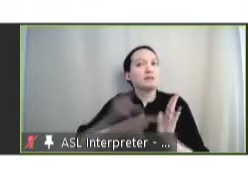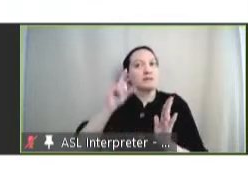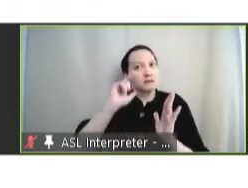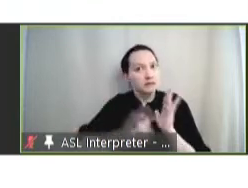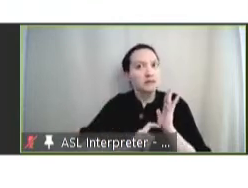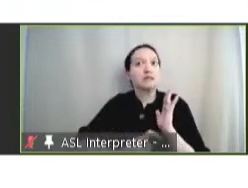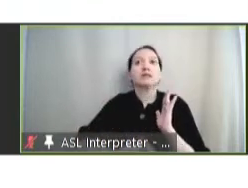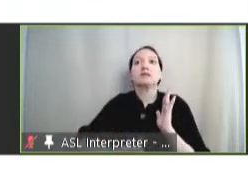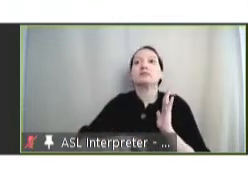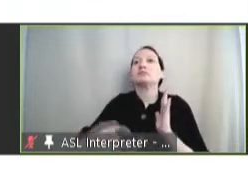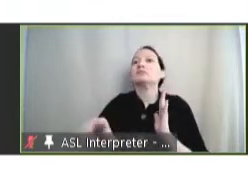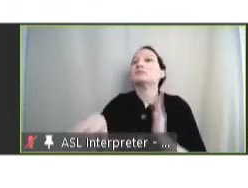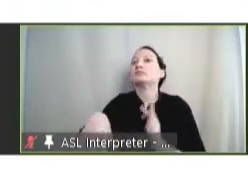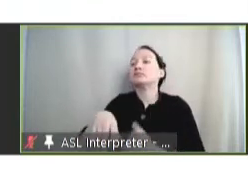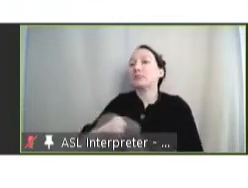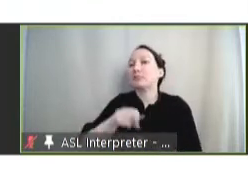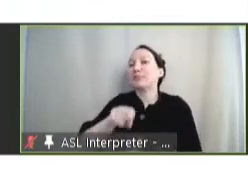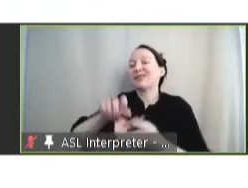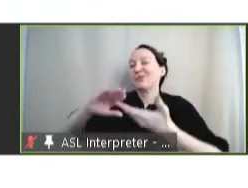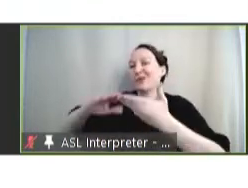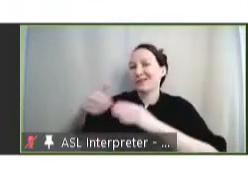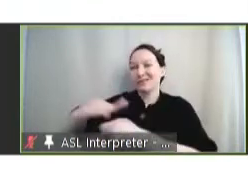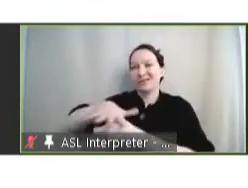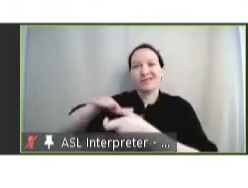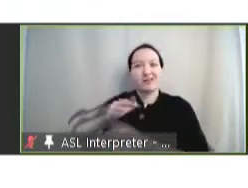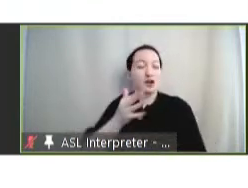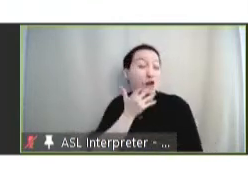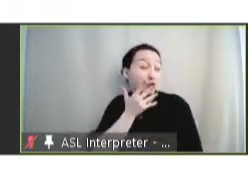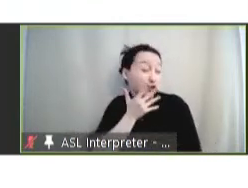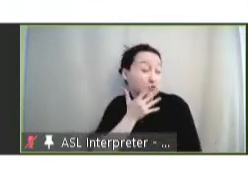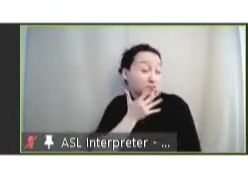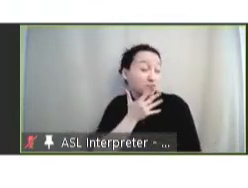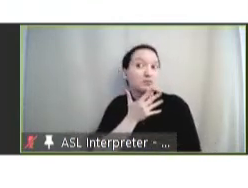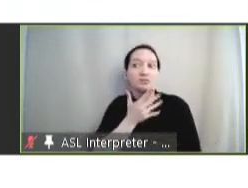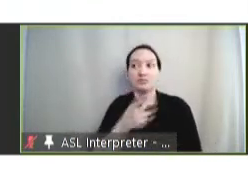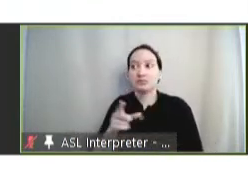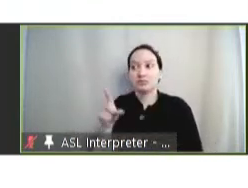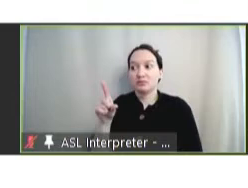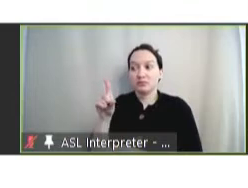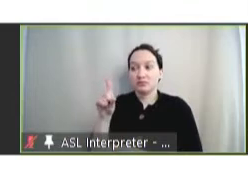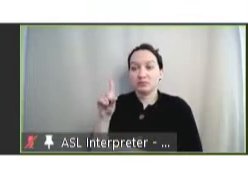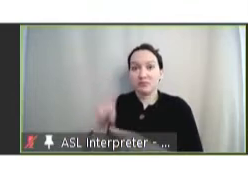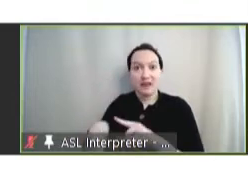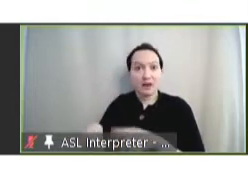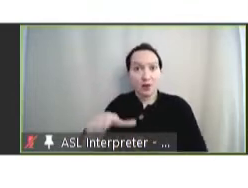particular communities of color where they weren't able to make vaccine appointments, which early